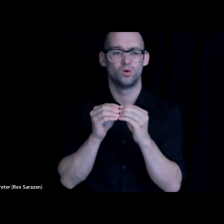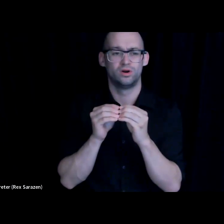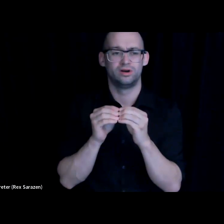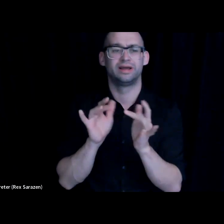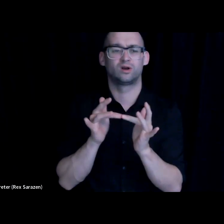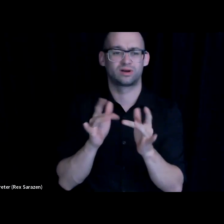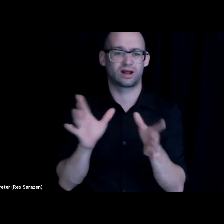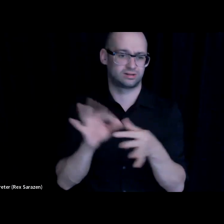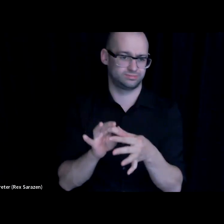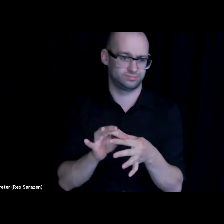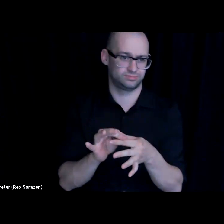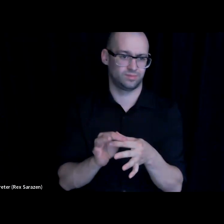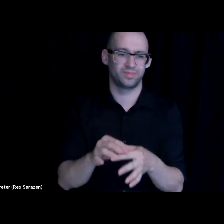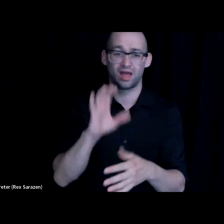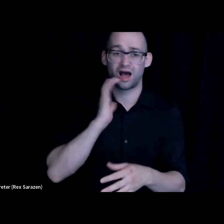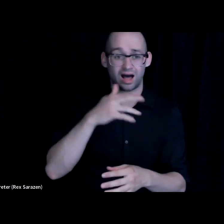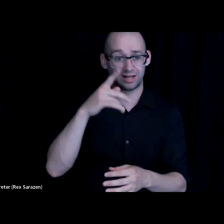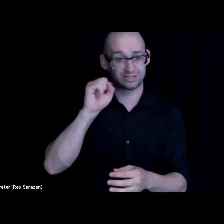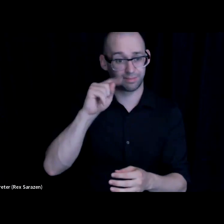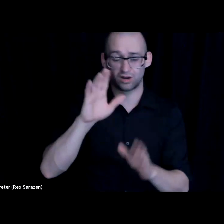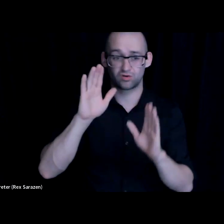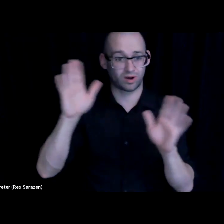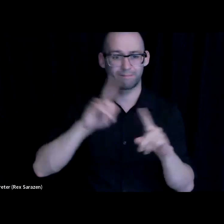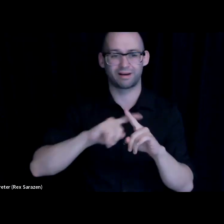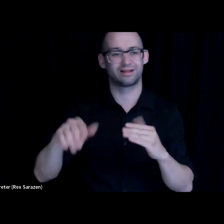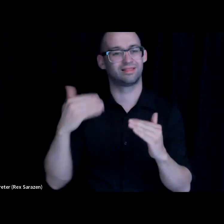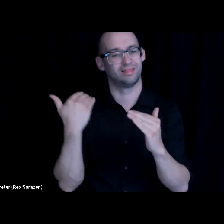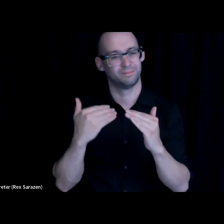are great, but obviously, you know they're limited because they have to return them.